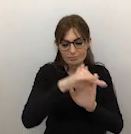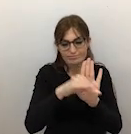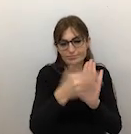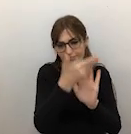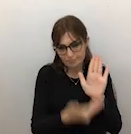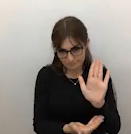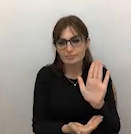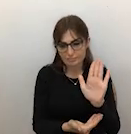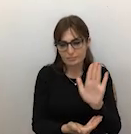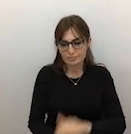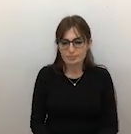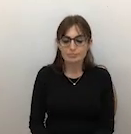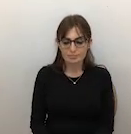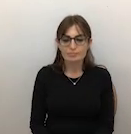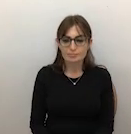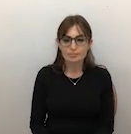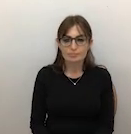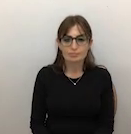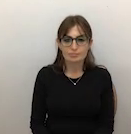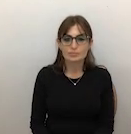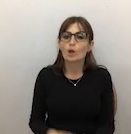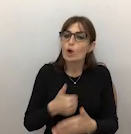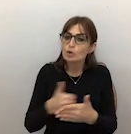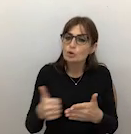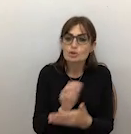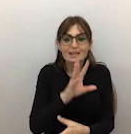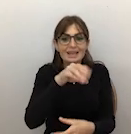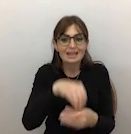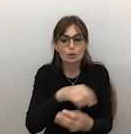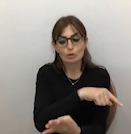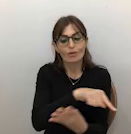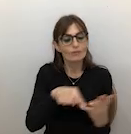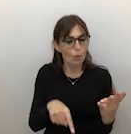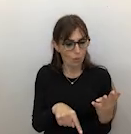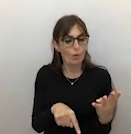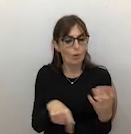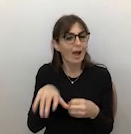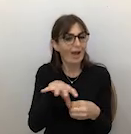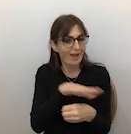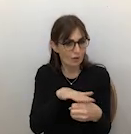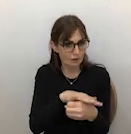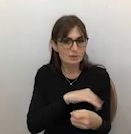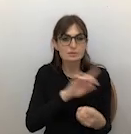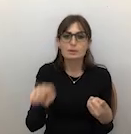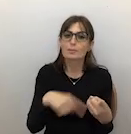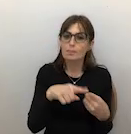charter or terms of reference. As a minimum, they usually include oversight of four key areas,